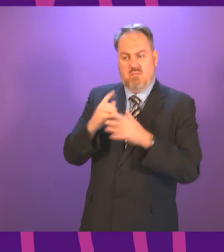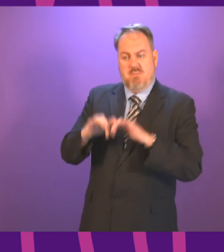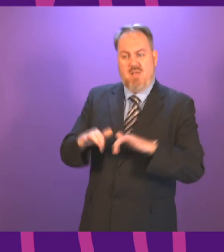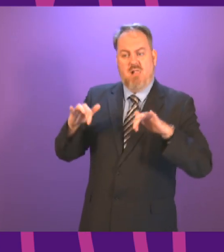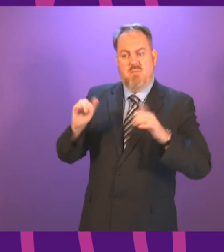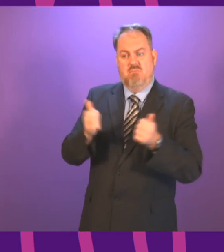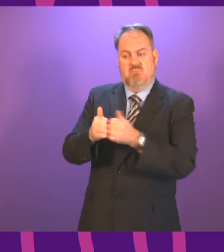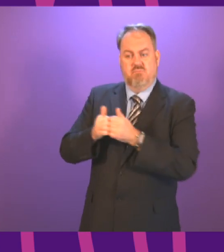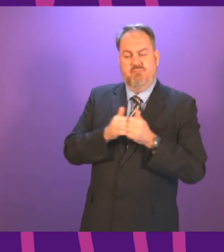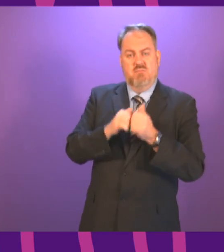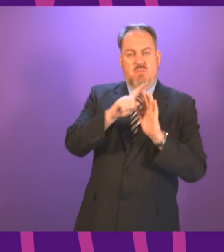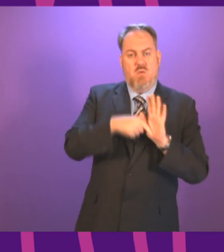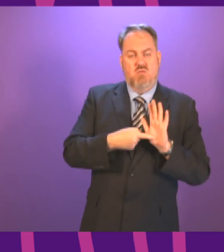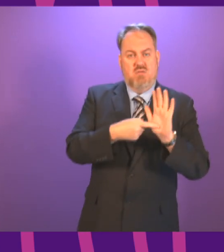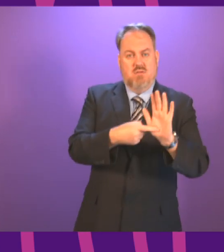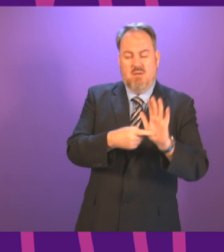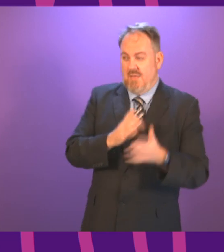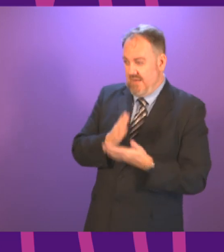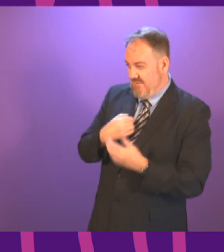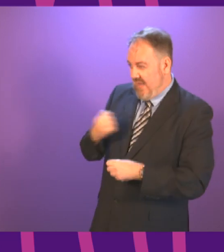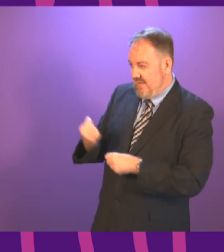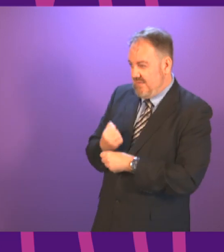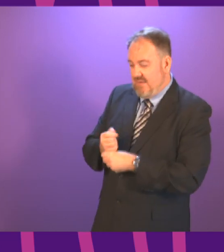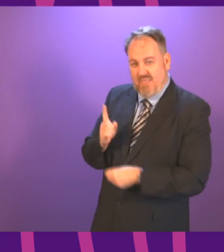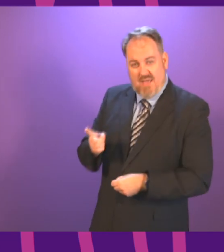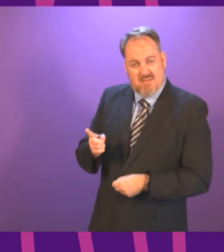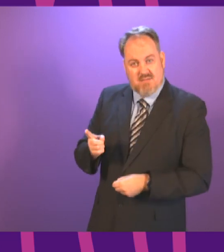the Parliament passed. However, if I was to do what Margaret Mitchell has just asked of